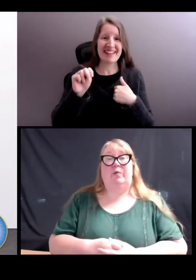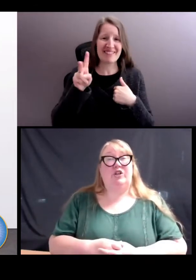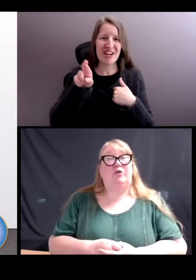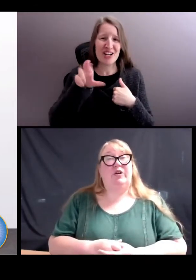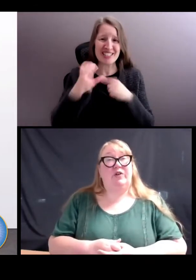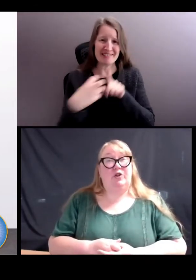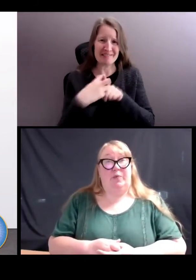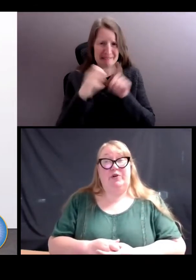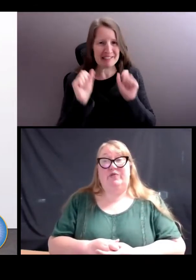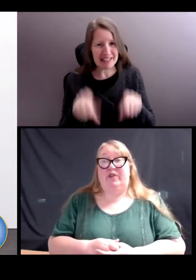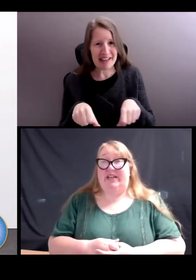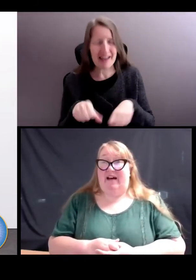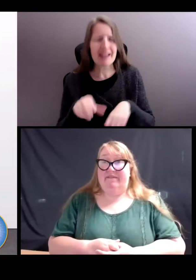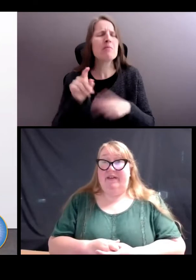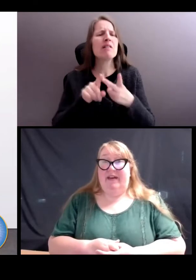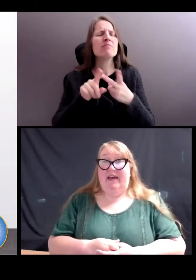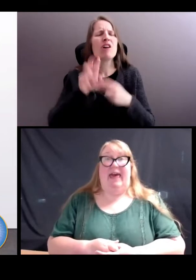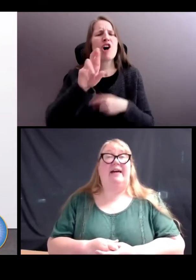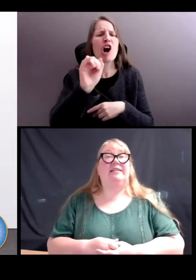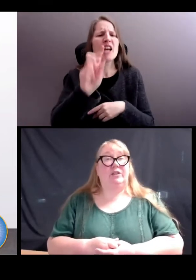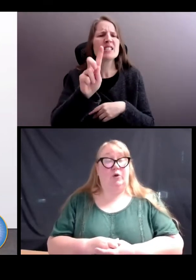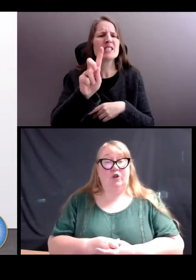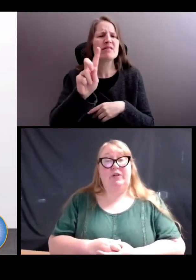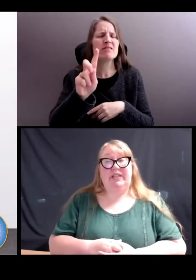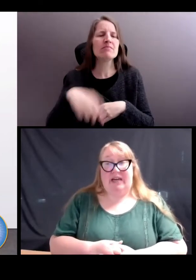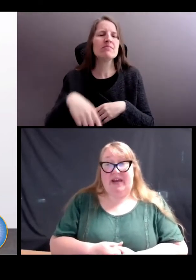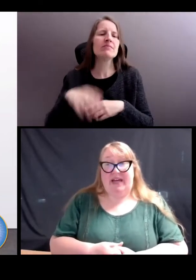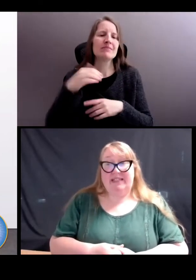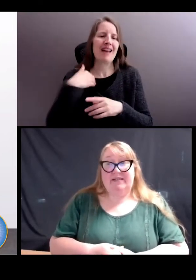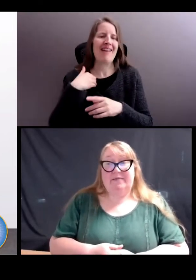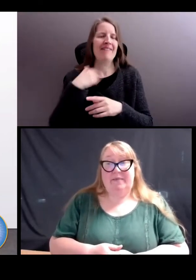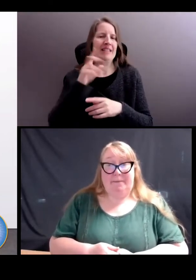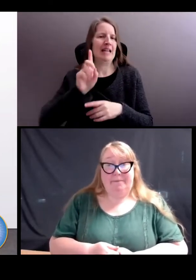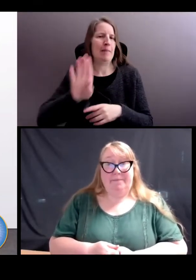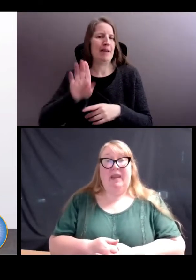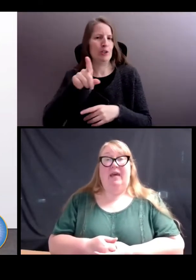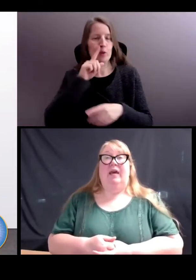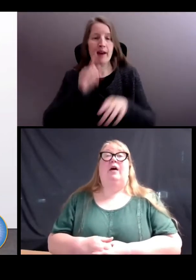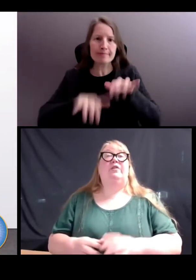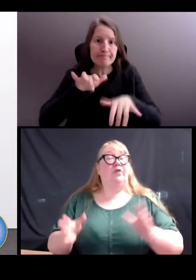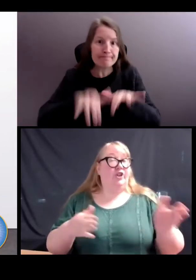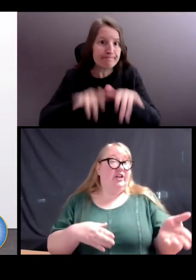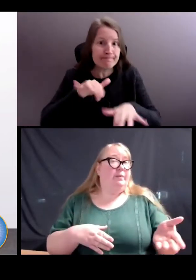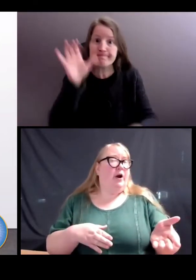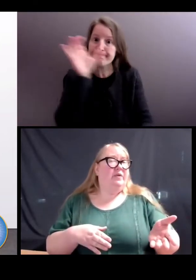Registry for Interpreters for the deaf has a searchable database. The Virginia Department